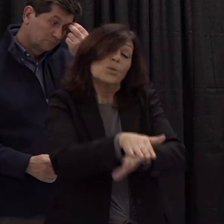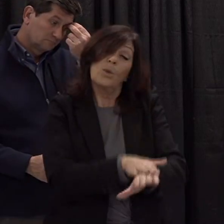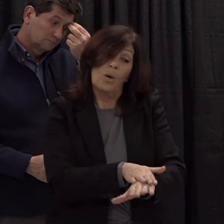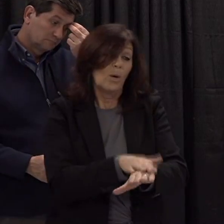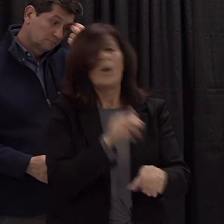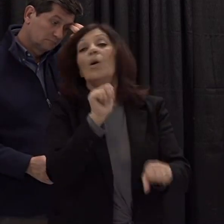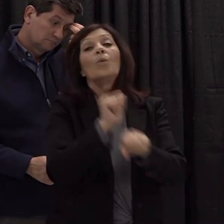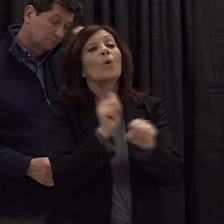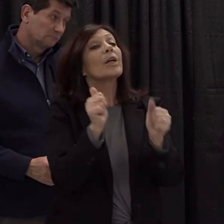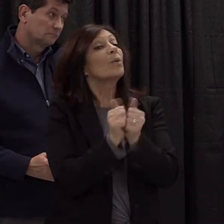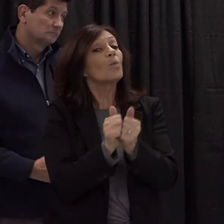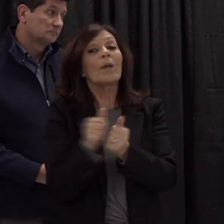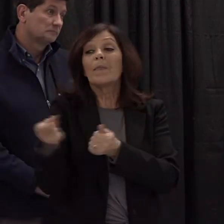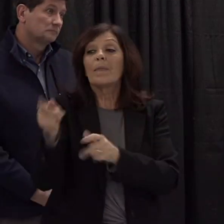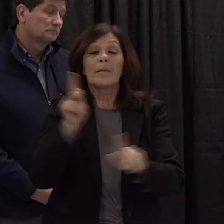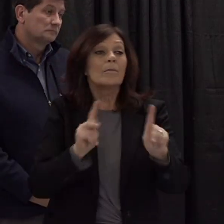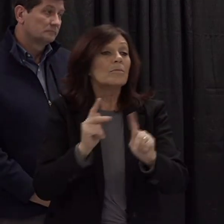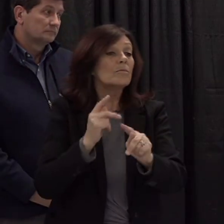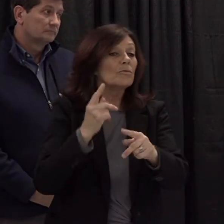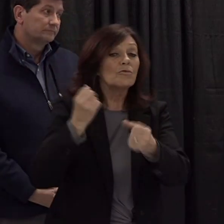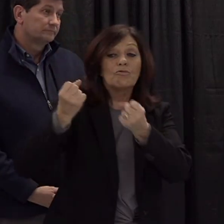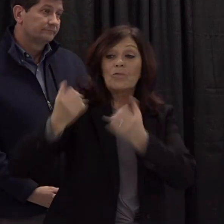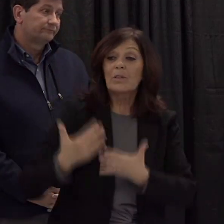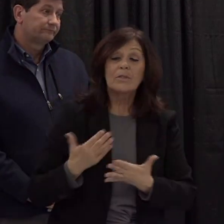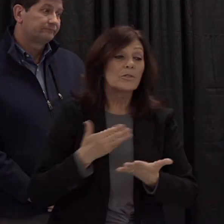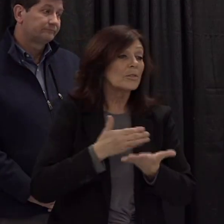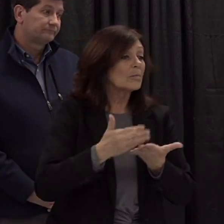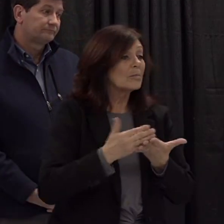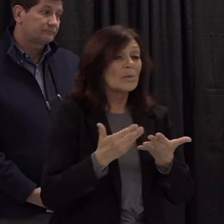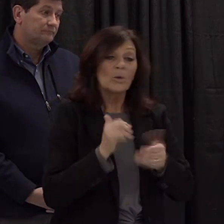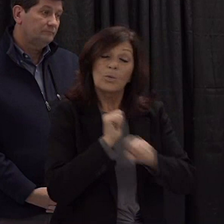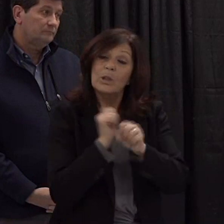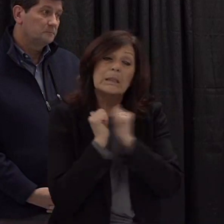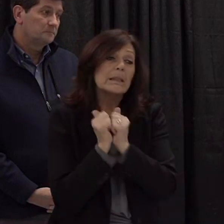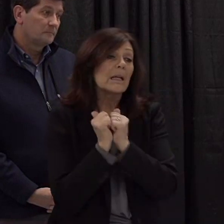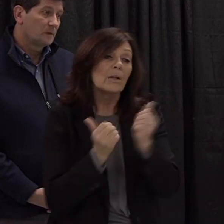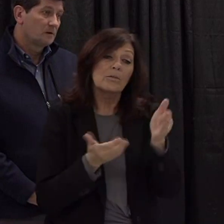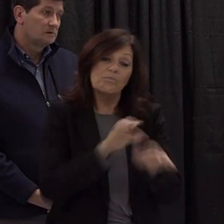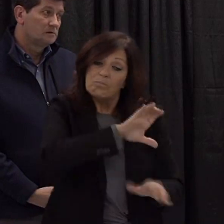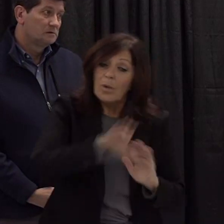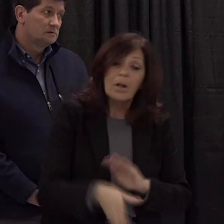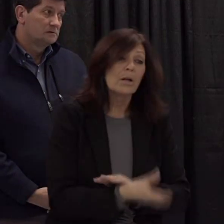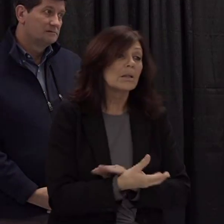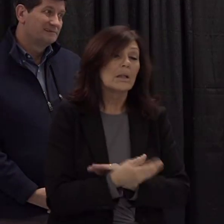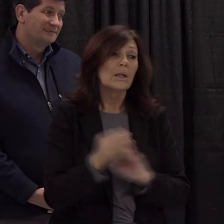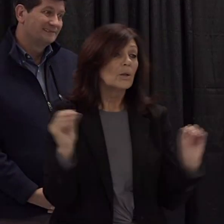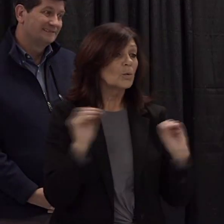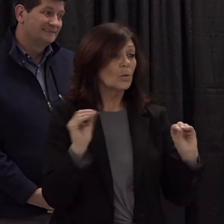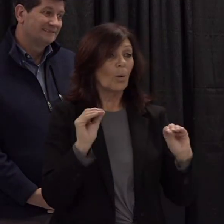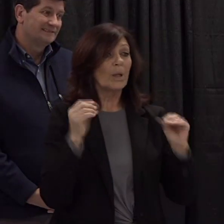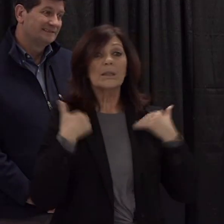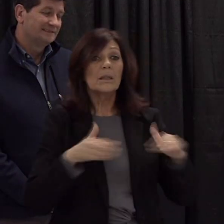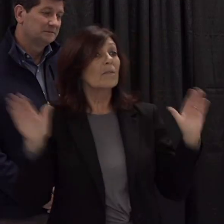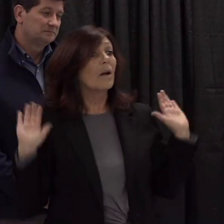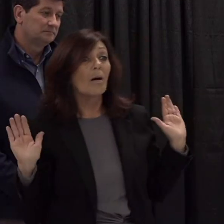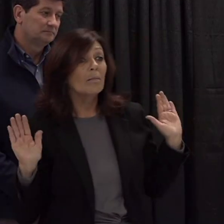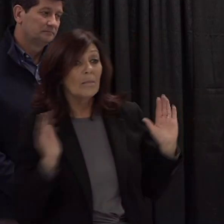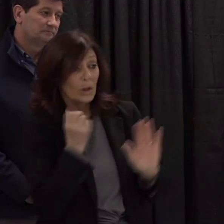with our contractors and with all our municipal partners side by side through the night. Nobody's going to be giving up. We're going to do 12 hour shifts